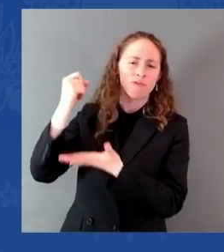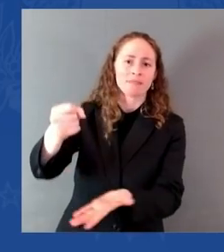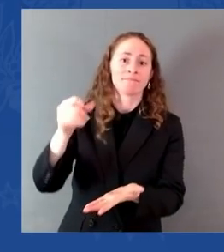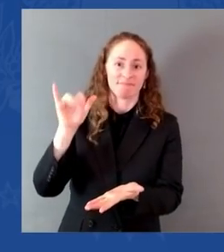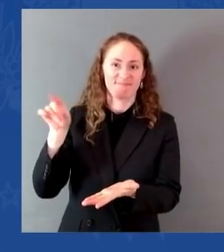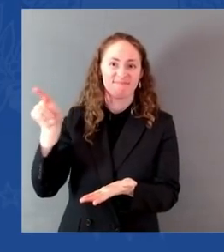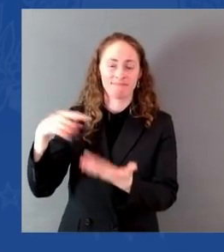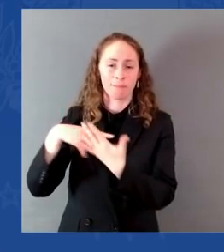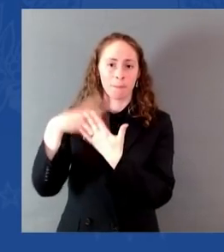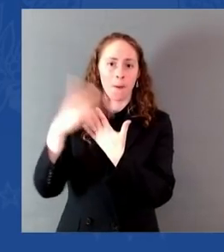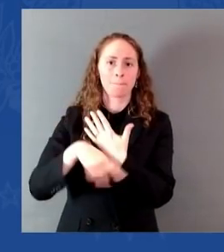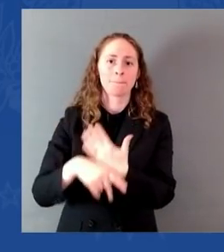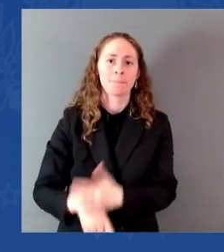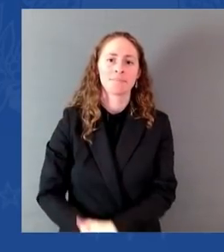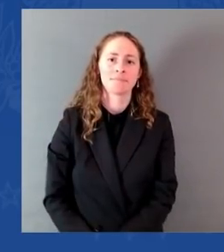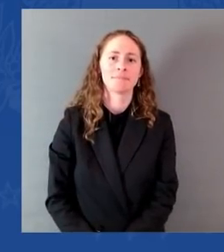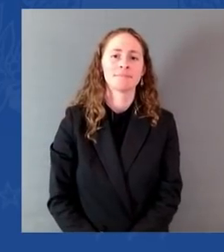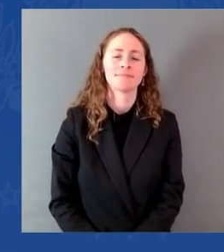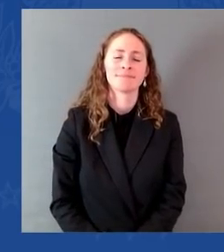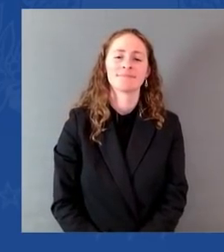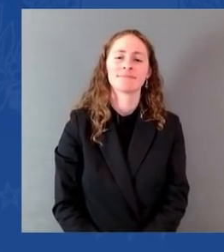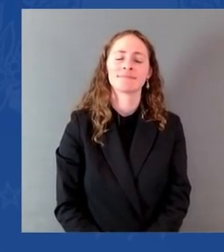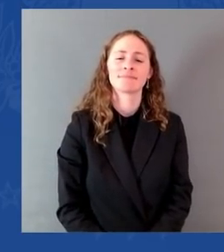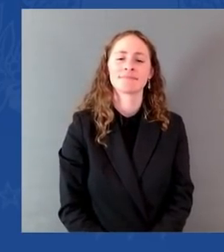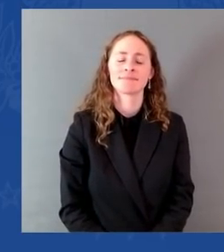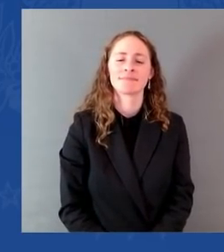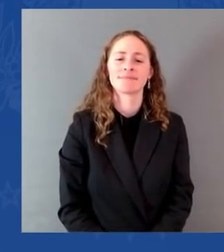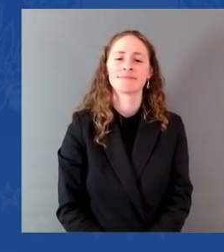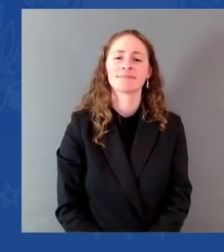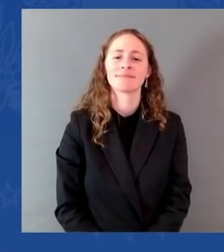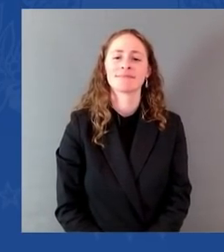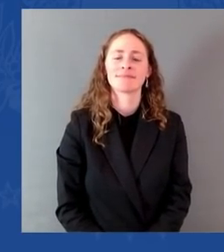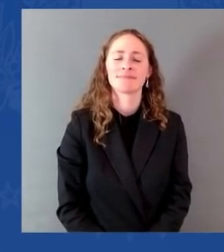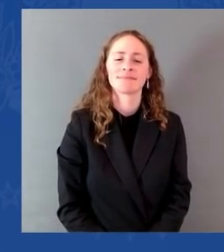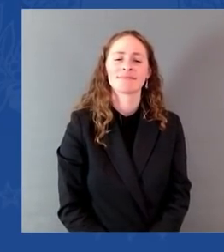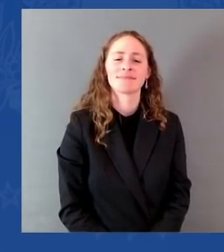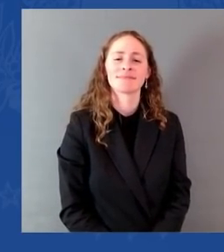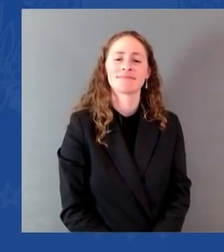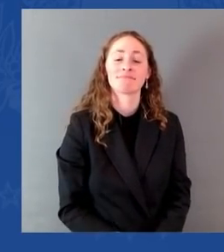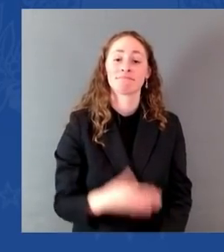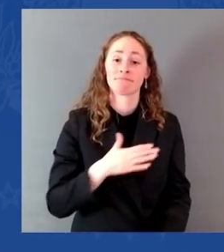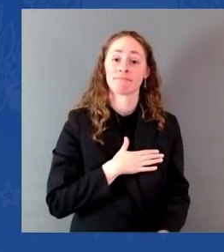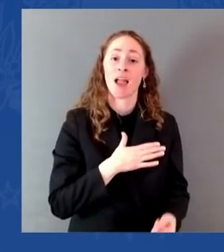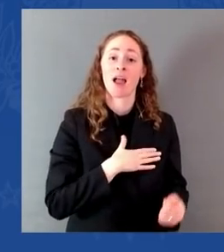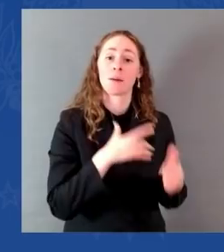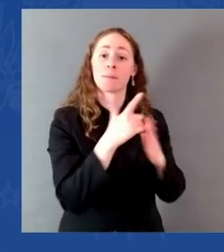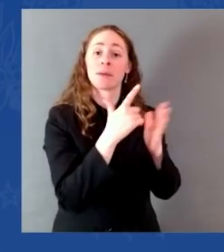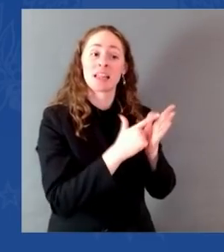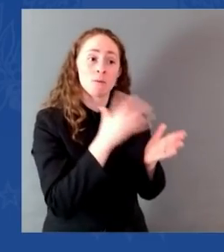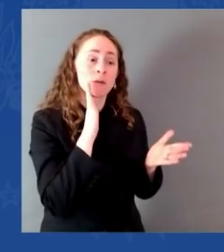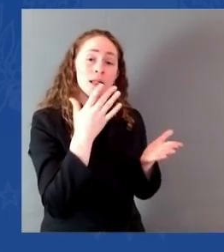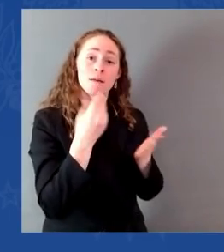by $550 a year. It makes it easier to stay in school. It makes a big difference.